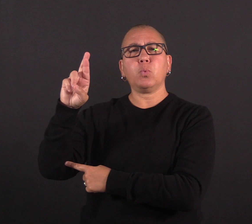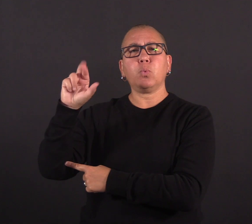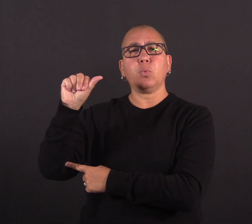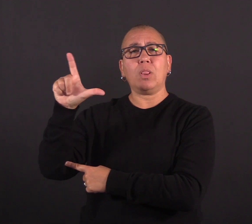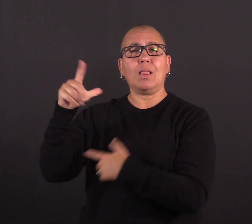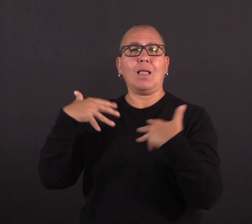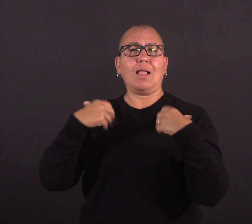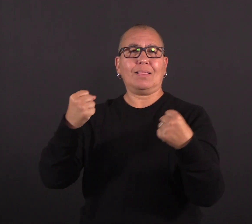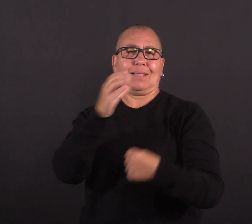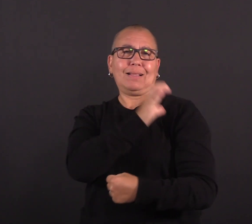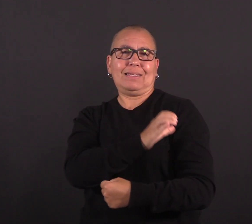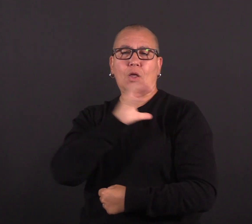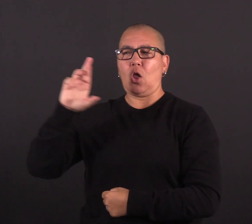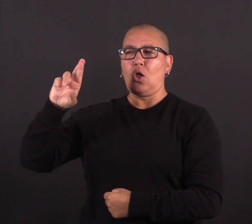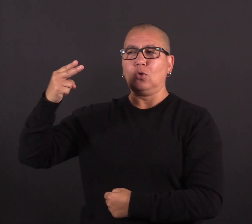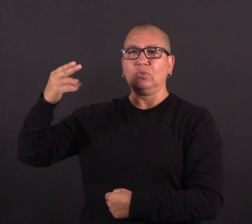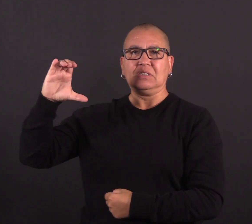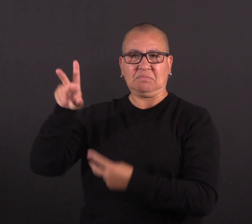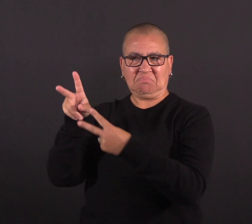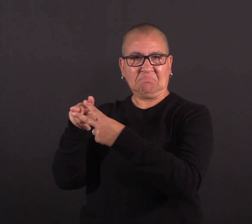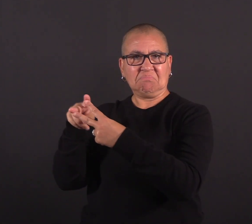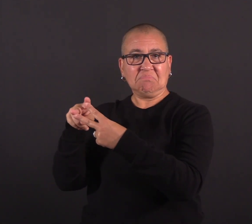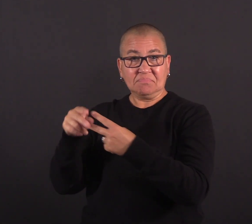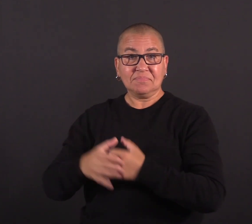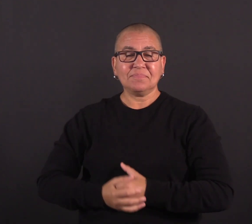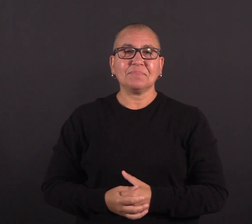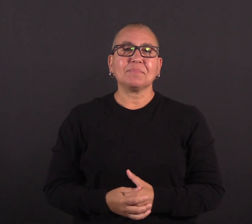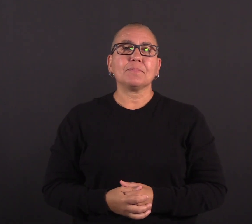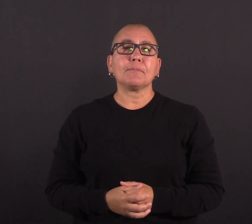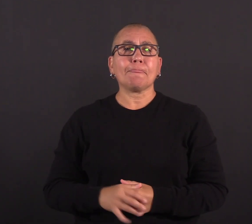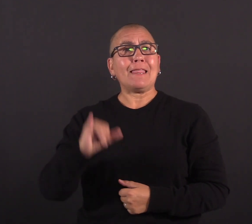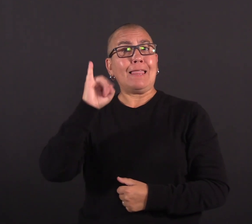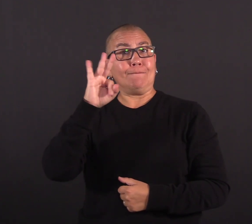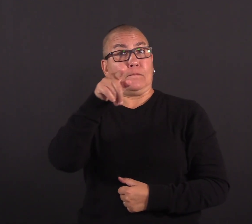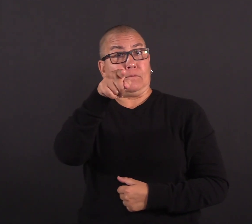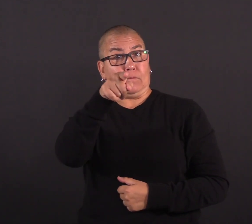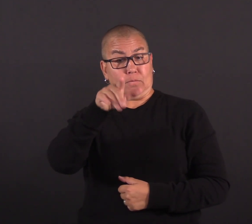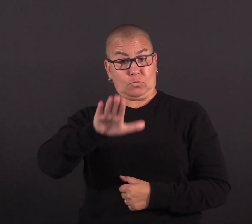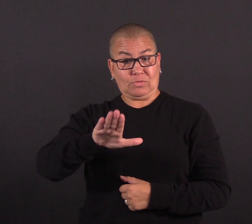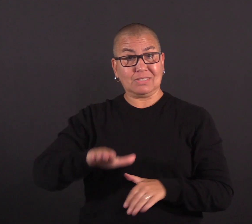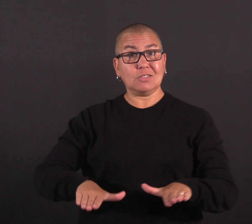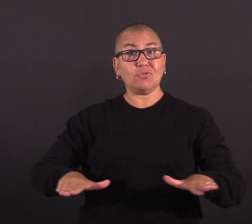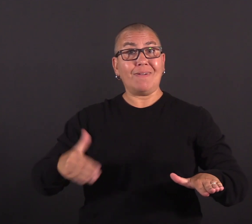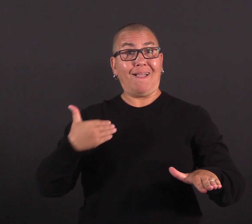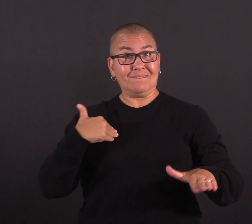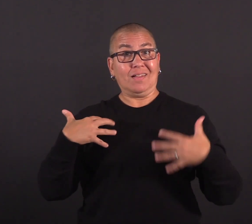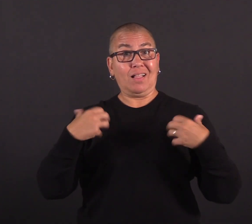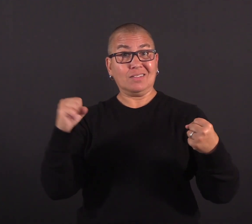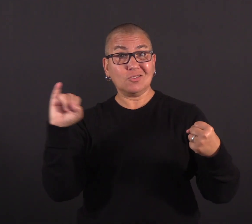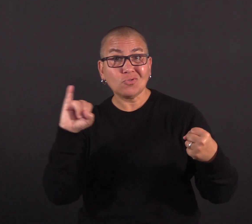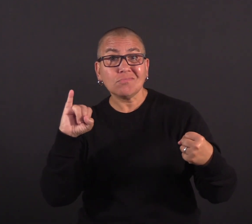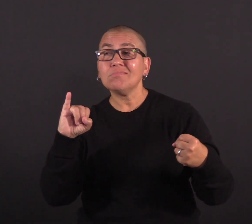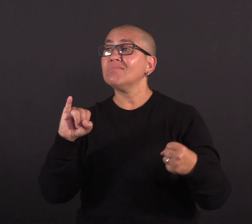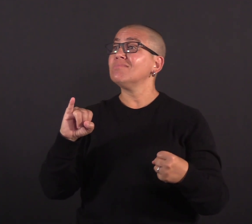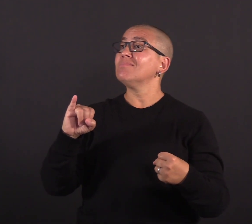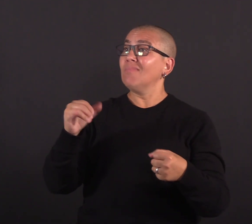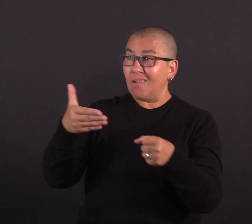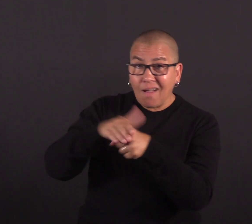Centers (FQHC) or Rural Health Clinics (RHC). Children whose health insurance covers the